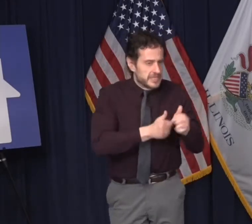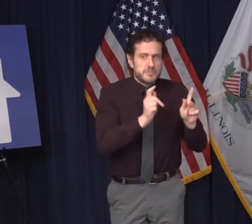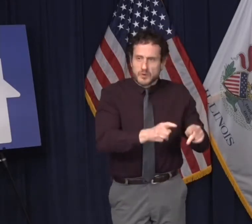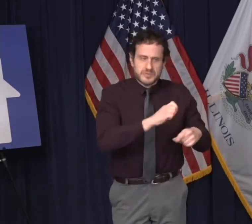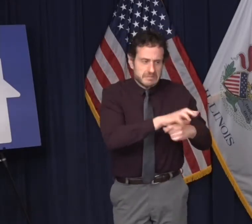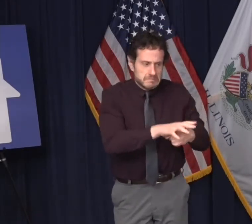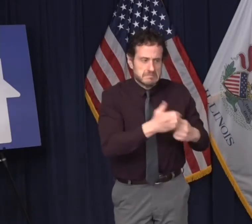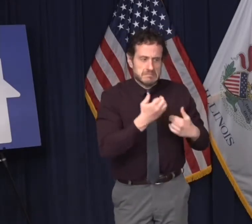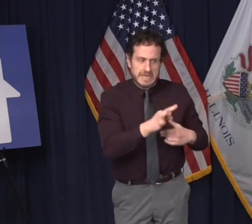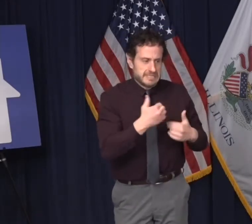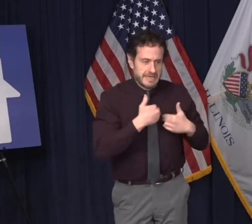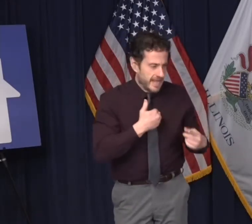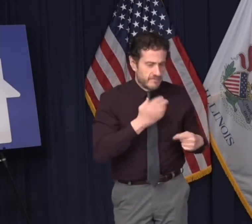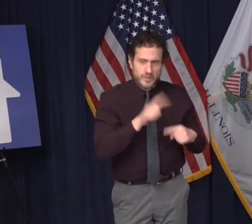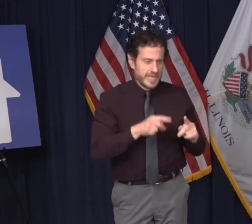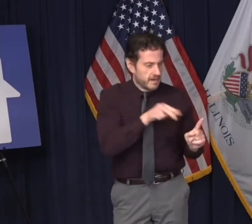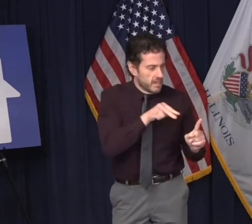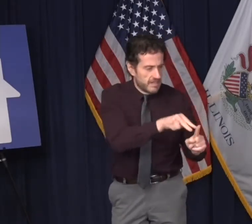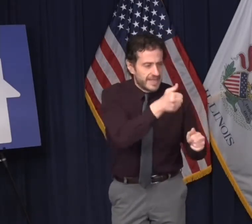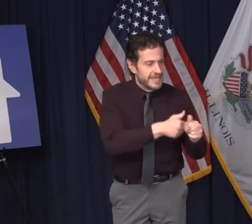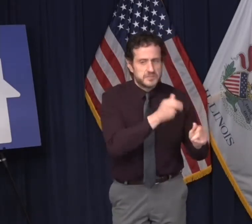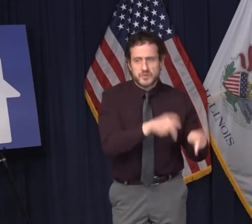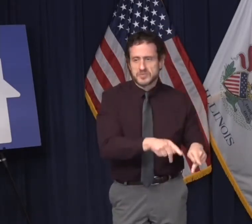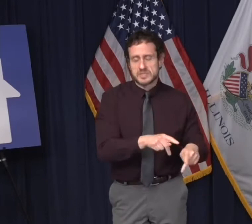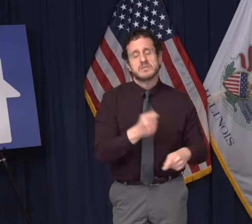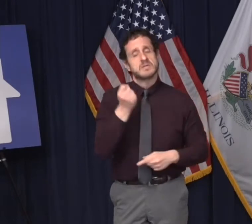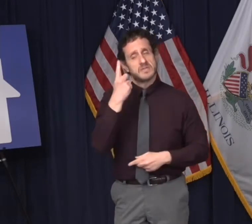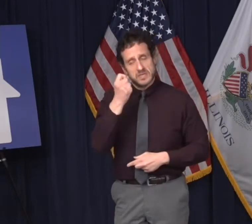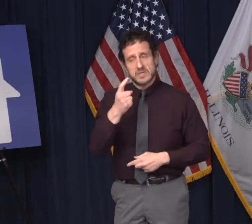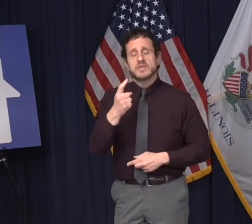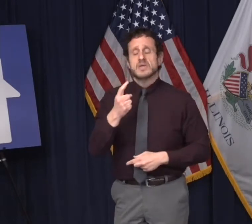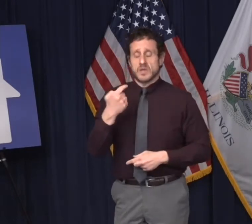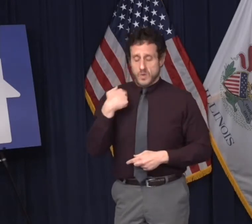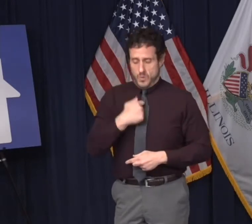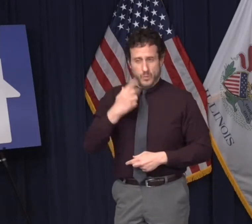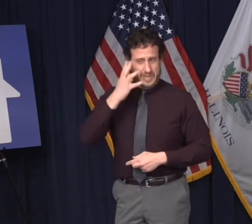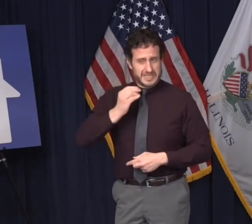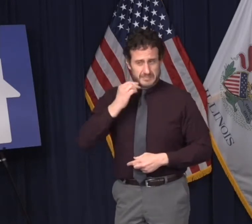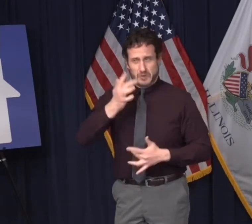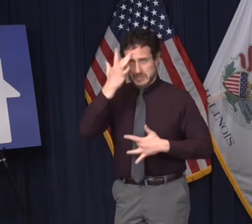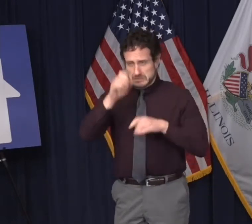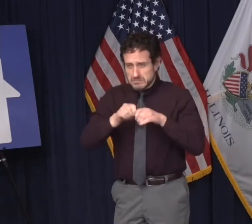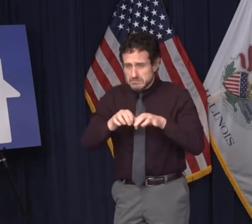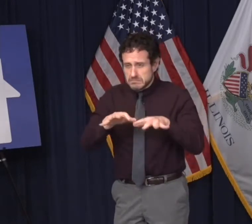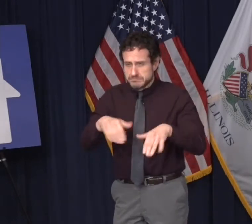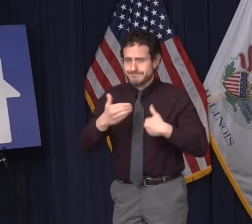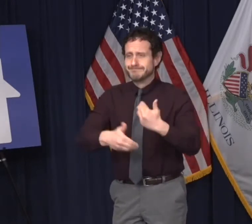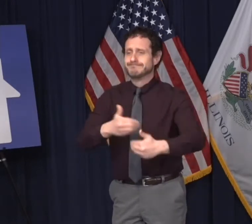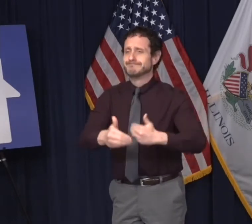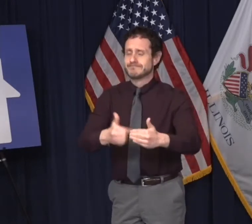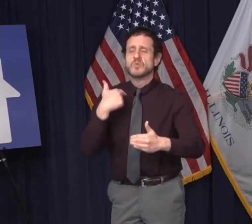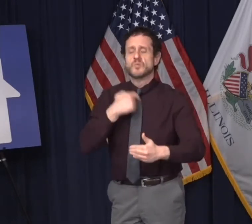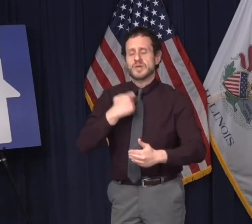CAN'T KEEP PACE. NO DOUBT, AS WE ALL LIVE THROUGH THIS PANDEMIC, I THINK WE WILL